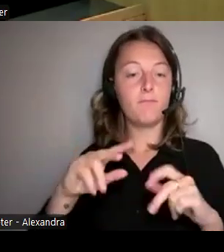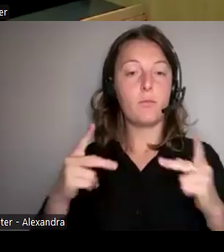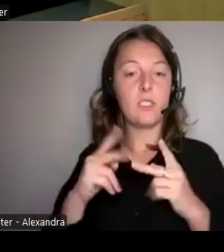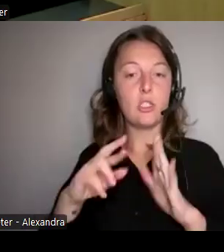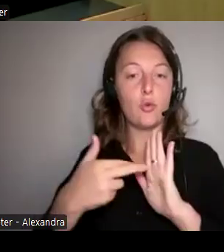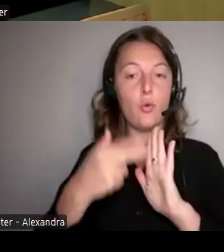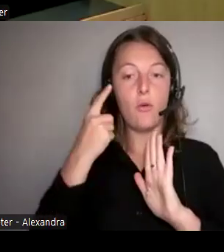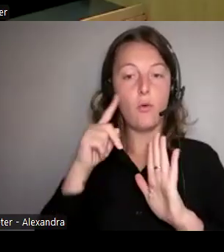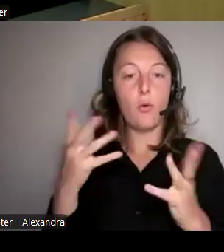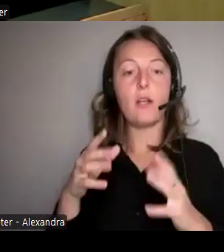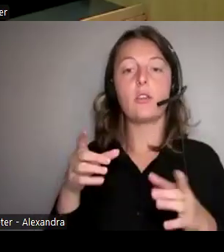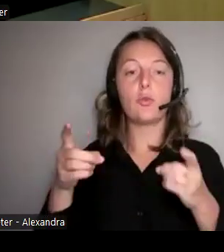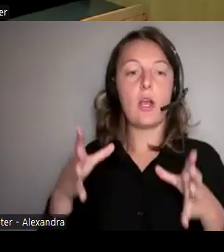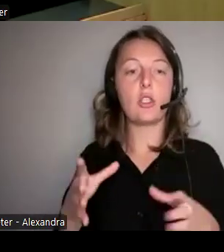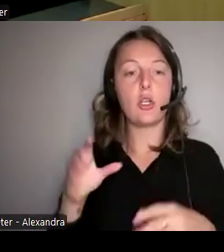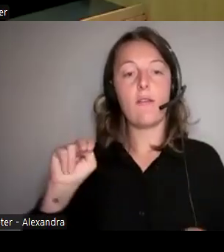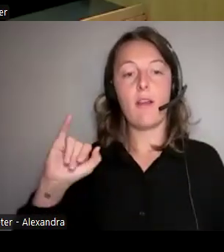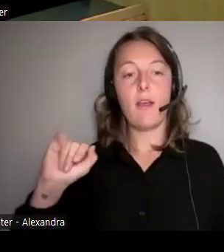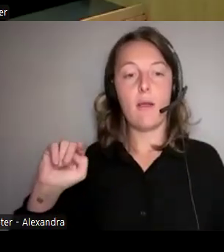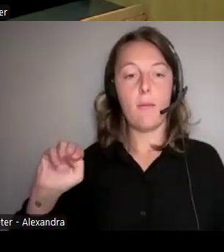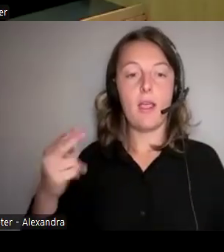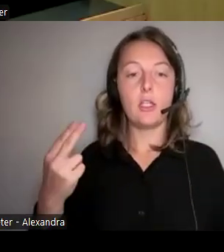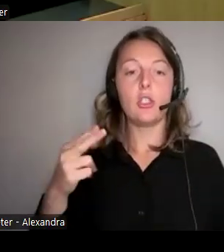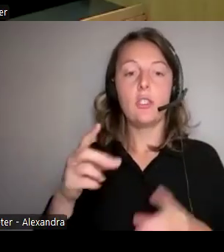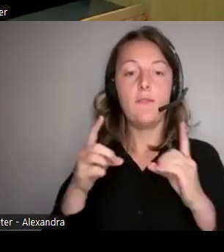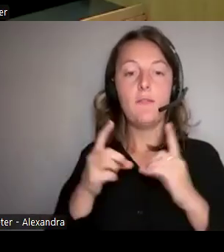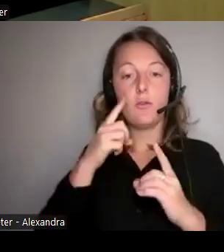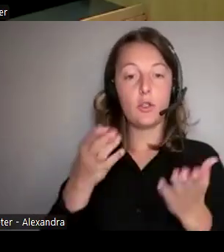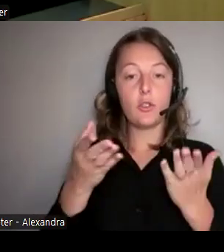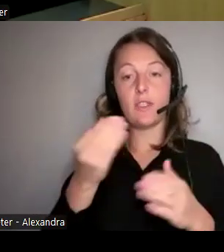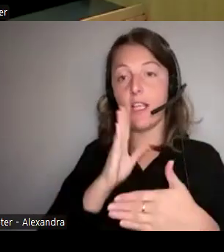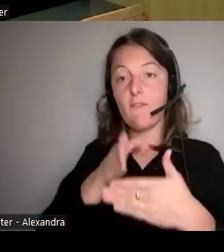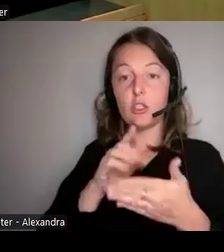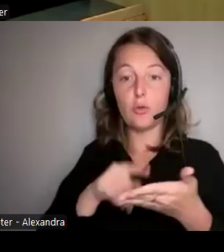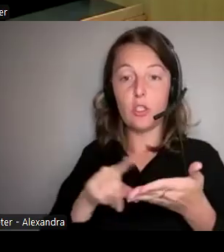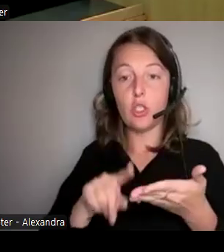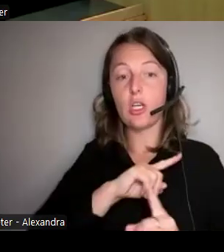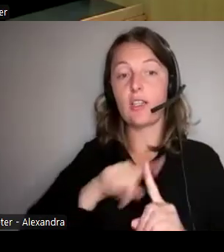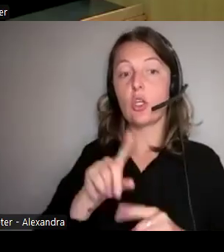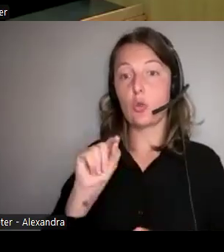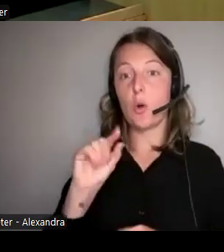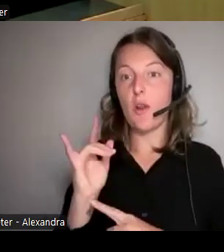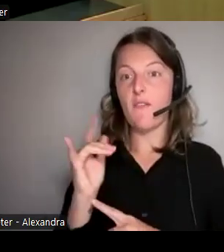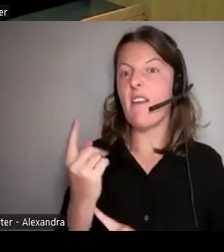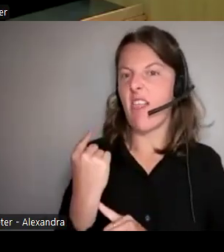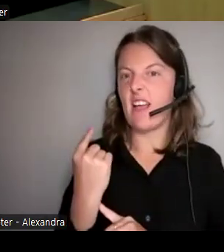services and interventions research until 2025 last year when she left that position and is now